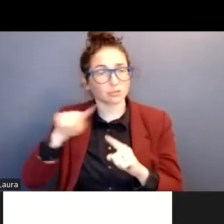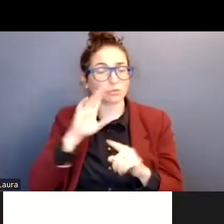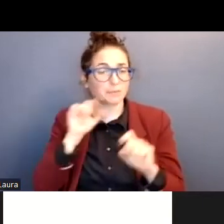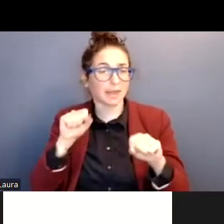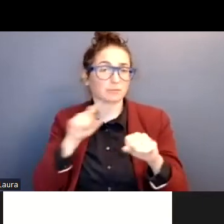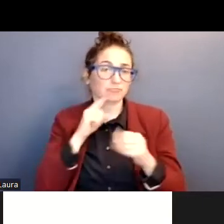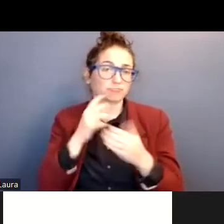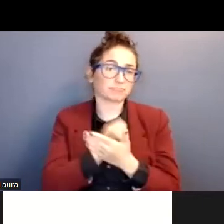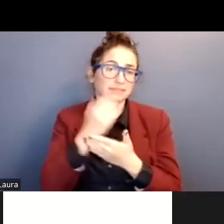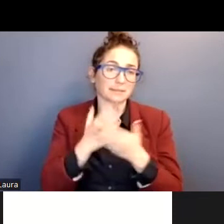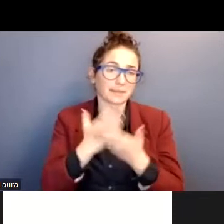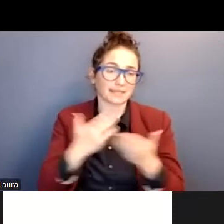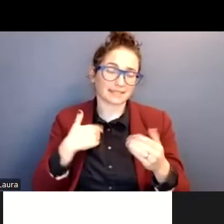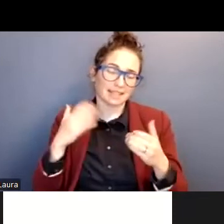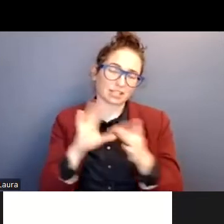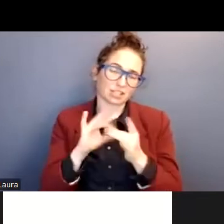the things that I share with you today. Thank you.